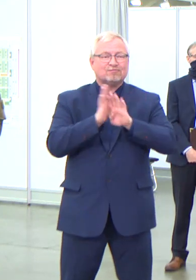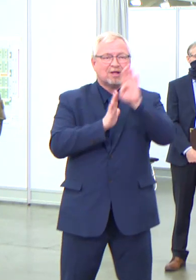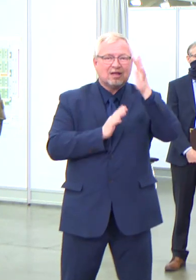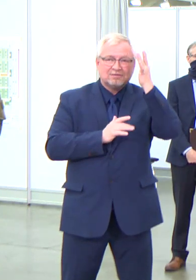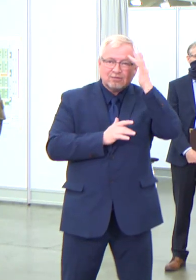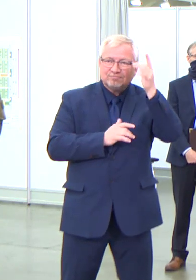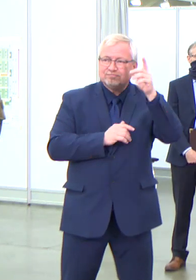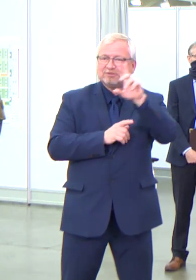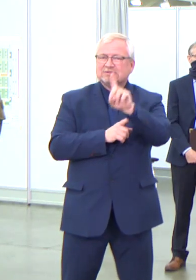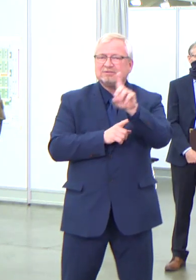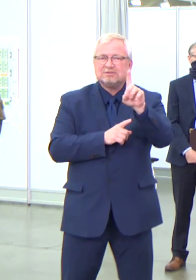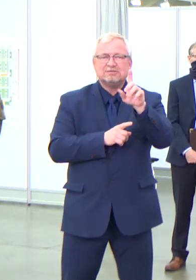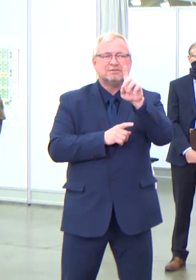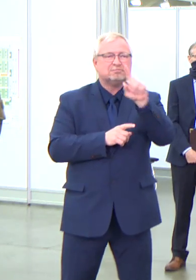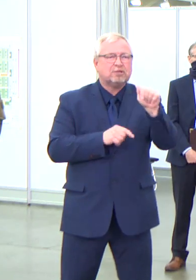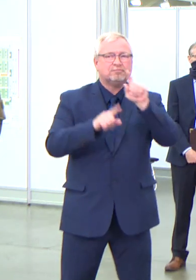individuals with developmental disabilities, 6 newly